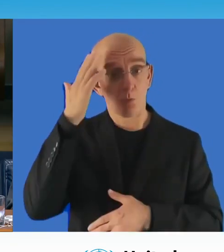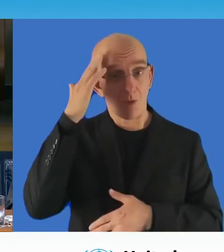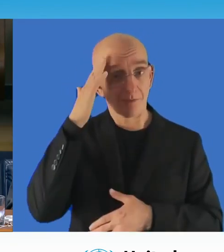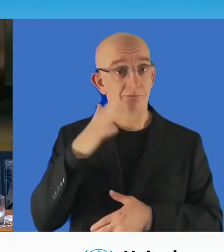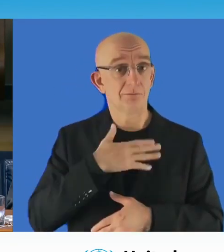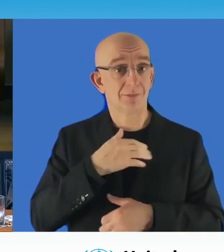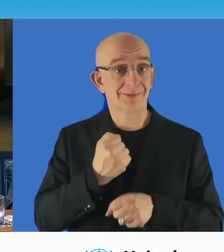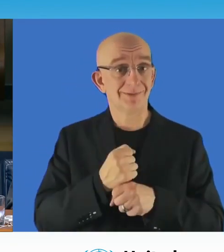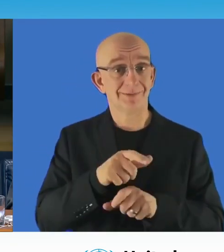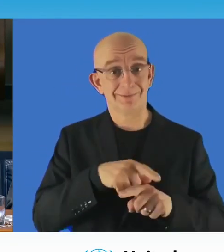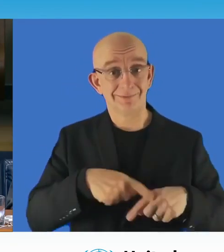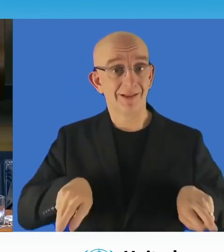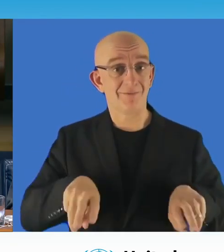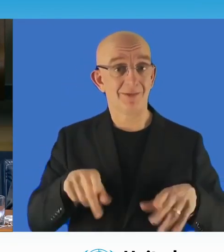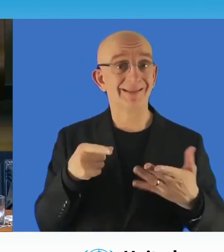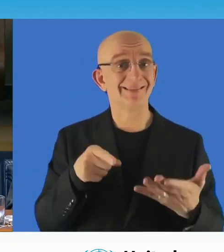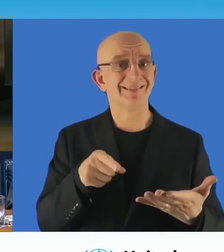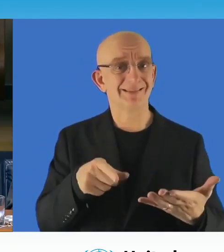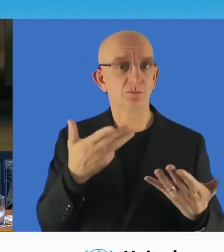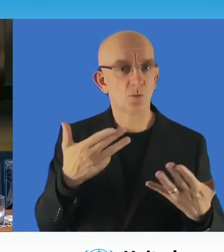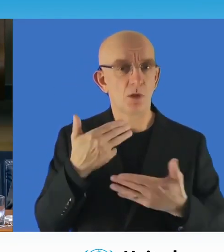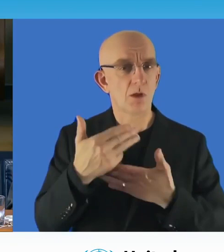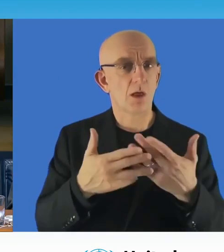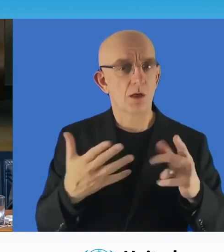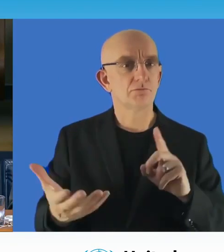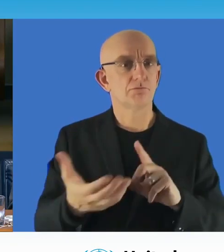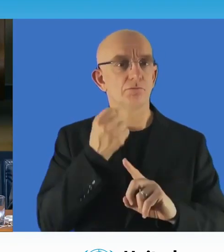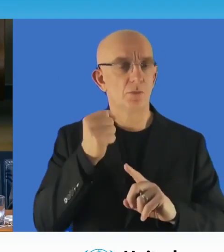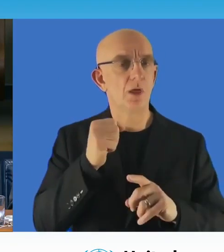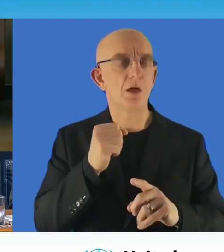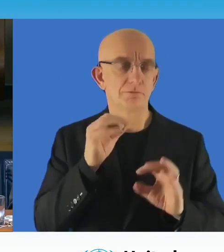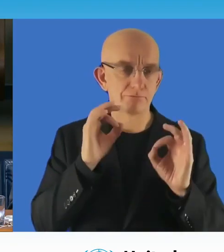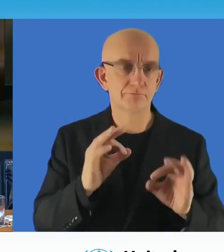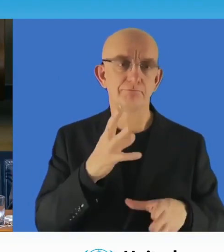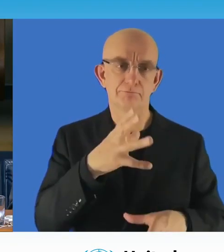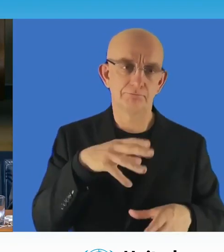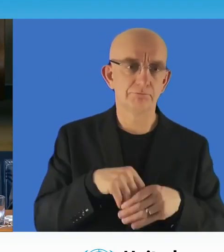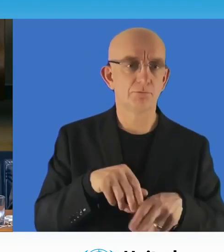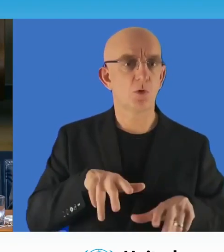they can explore the numerous ways of looking at disability and develop a new vocabulary for